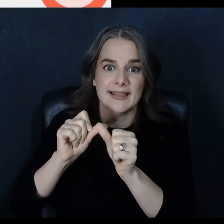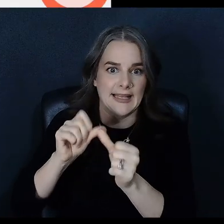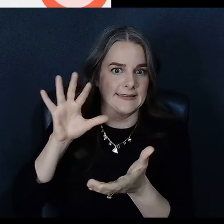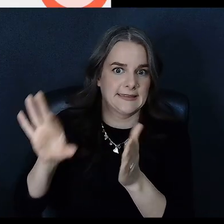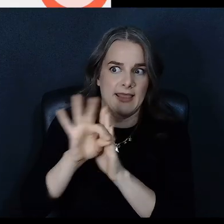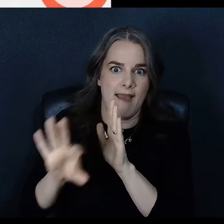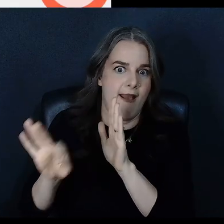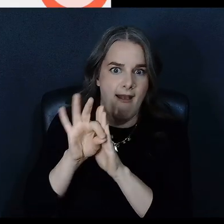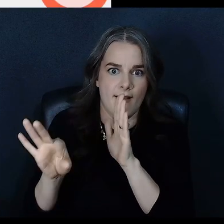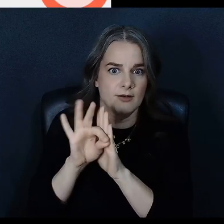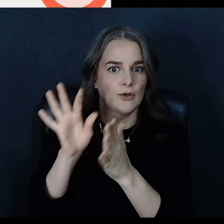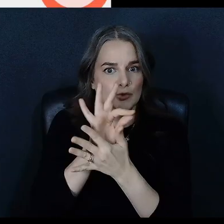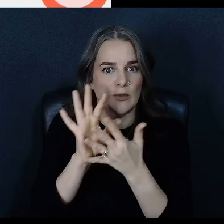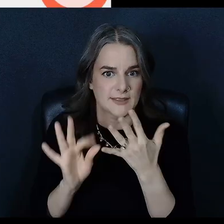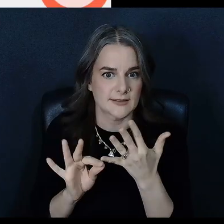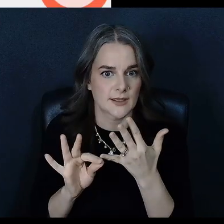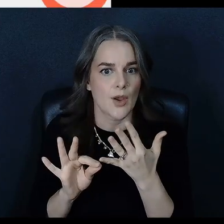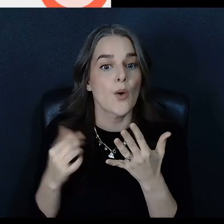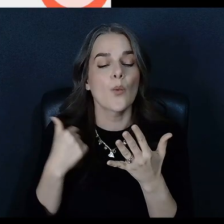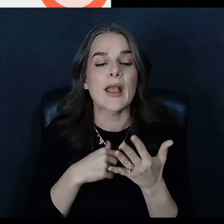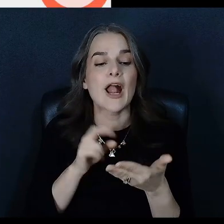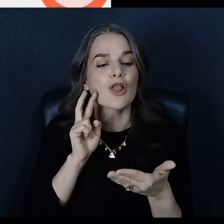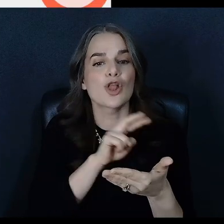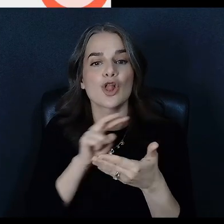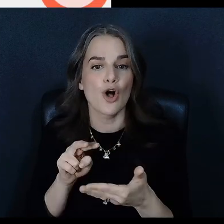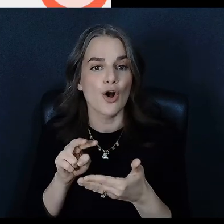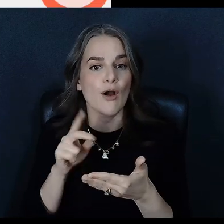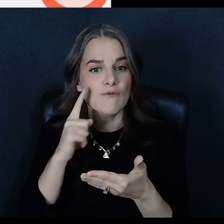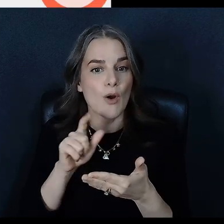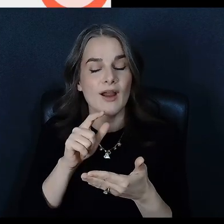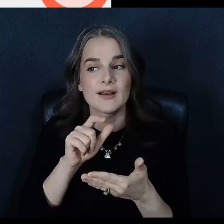then we look for switch access. So we look at external switches that we